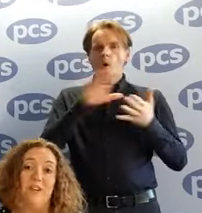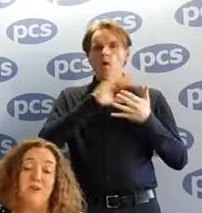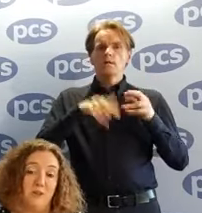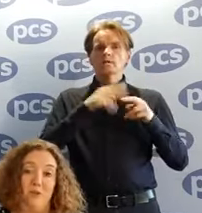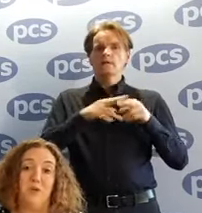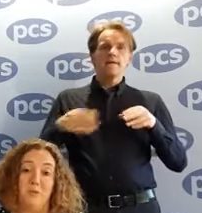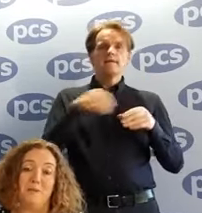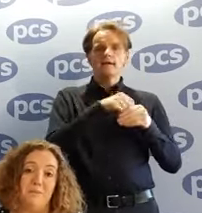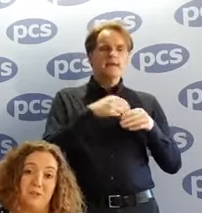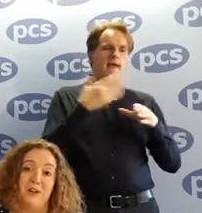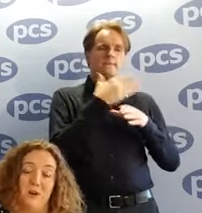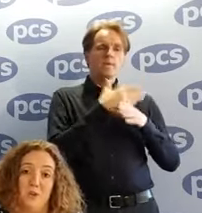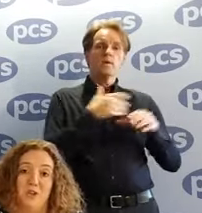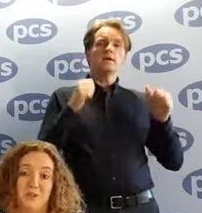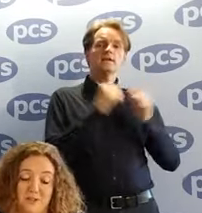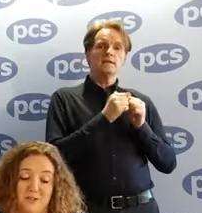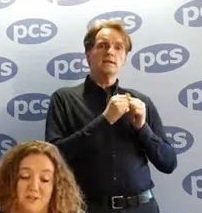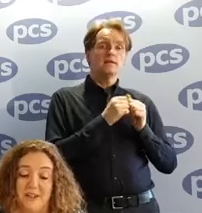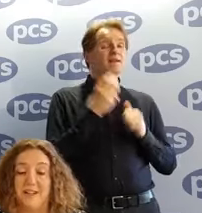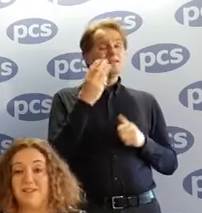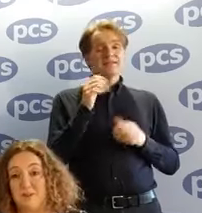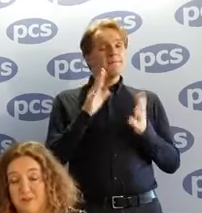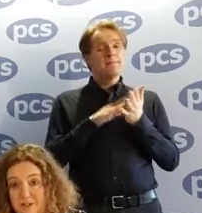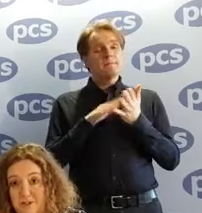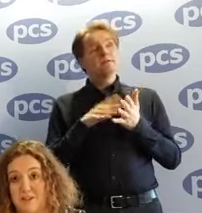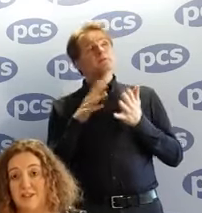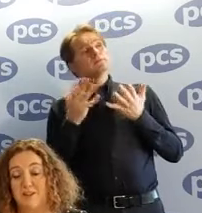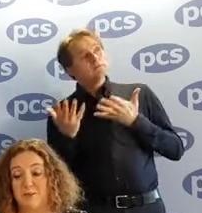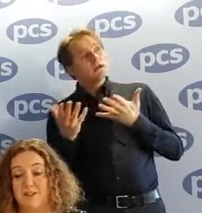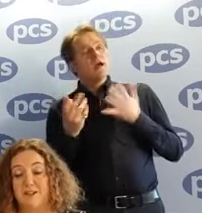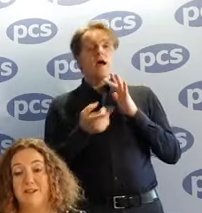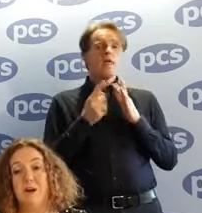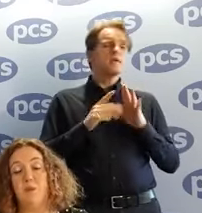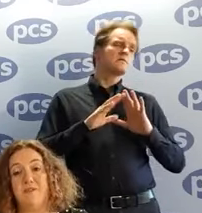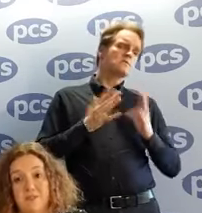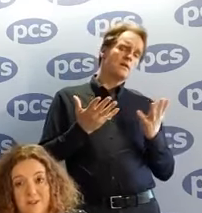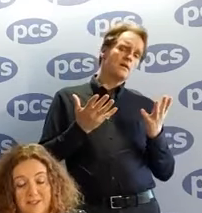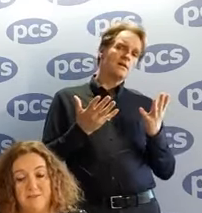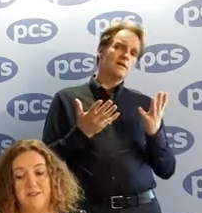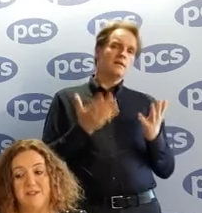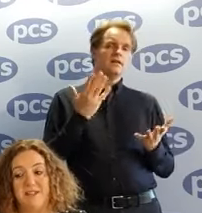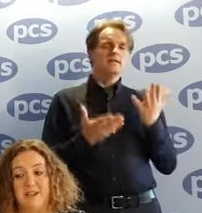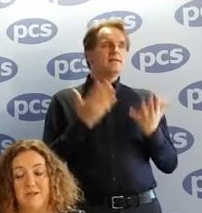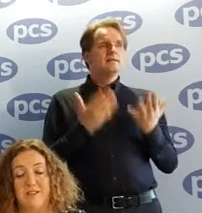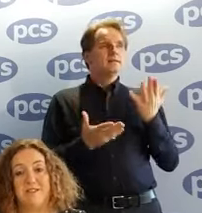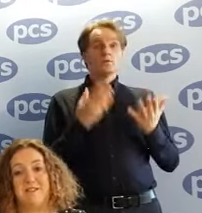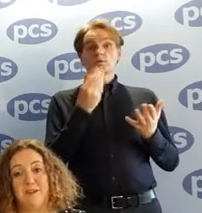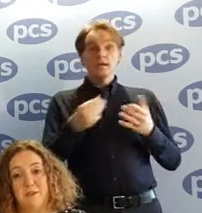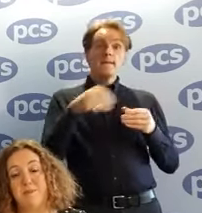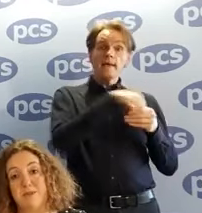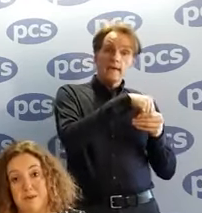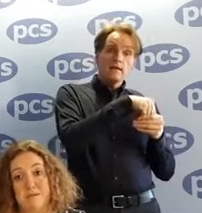we knew that not all members would choose to do that and so we negotiated the opt out, we've never accepted that the increases that those members are